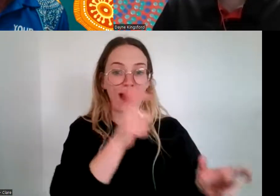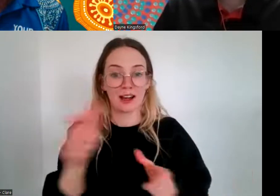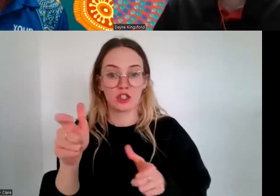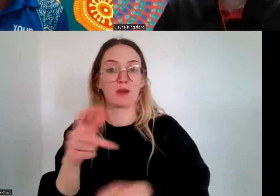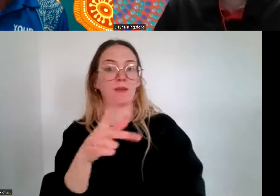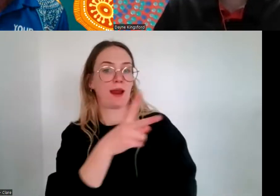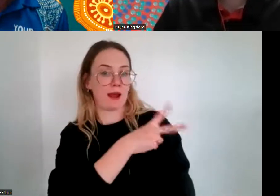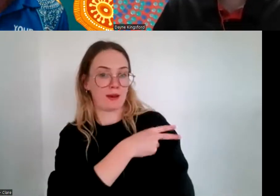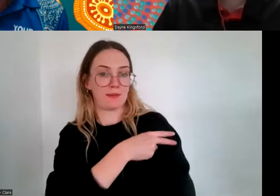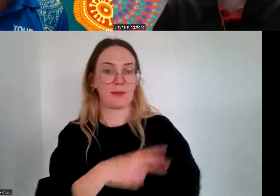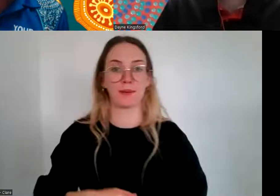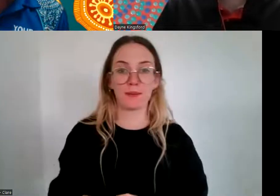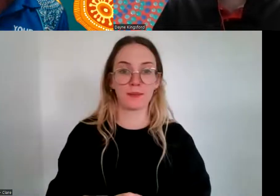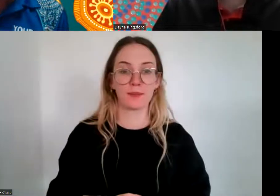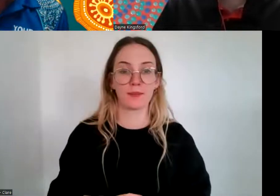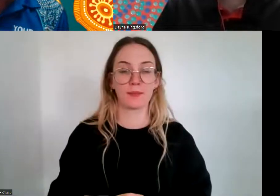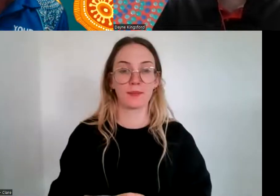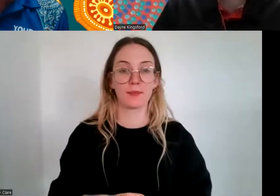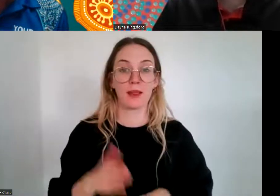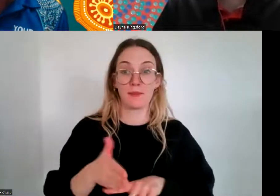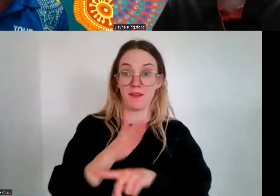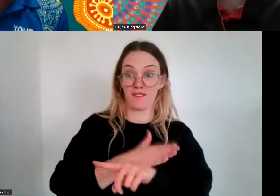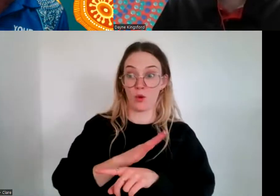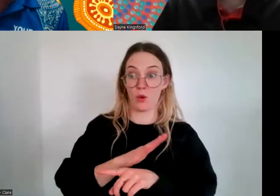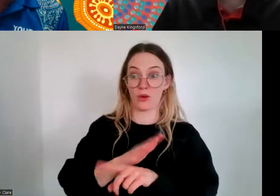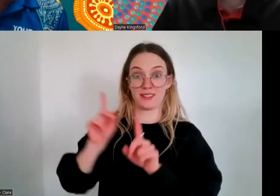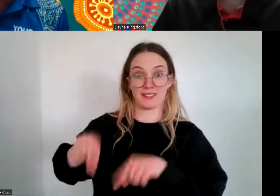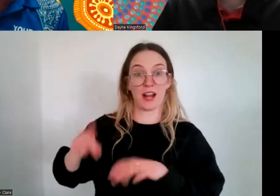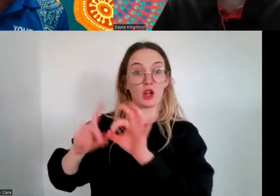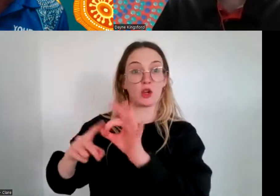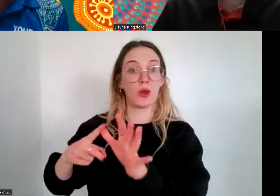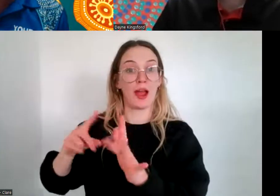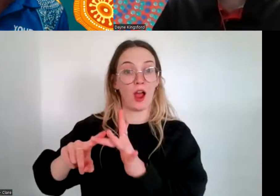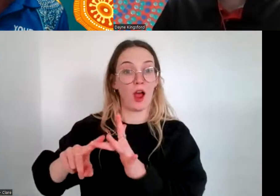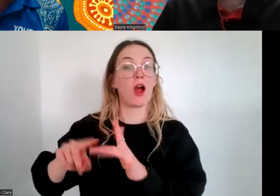Prior to joining QAI Dayne worked and volunteered at a range of organisations,